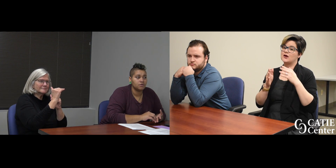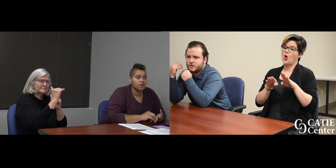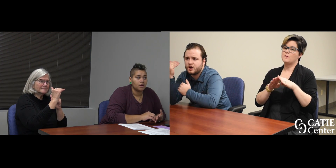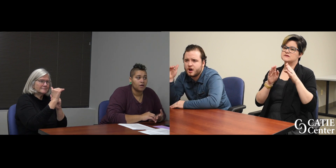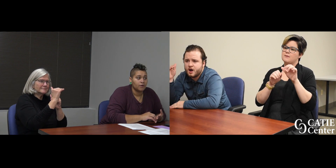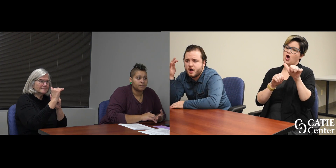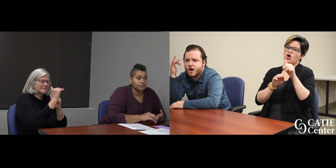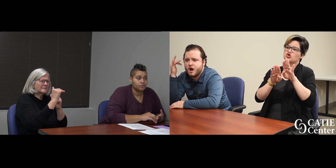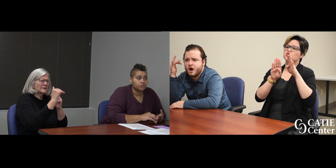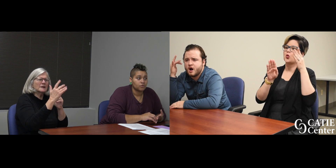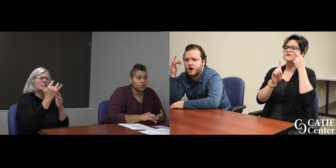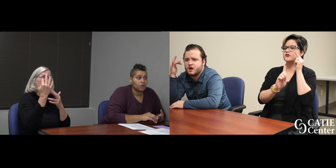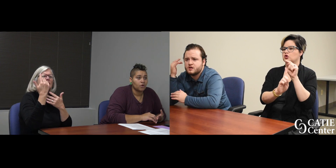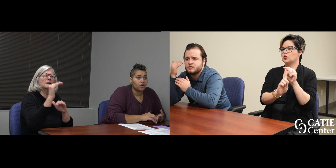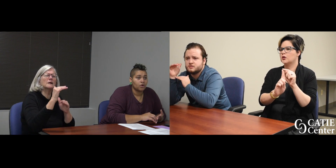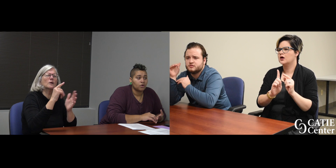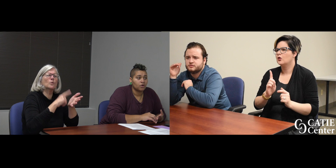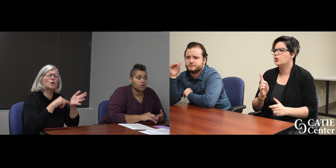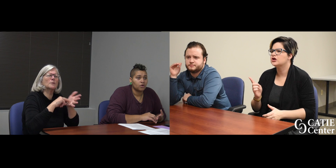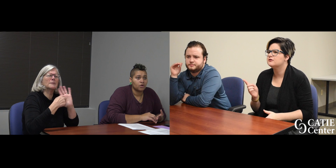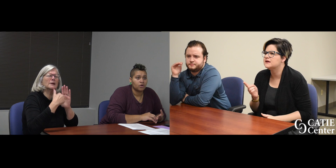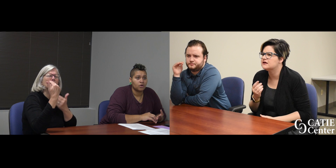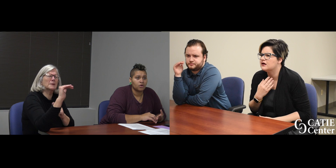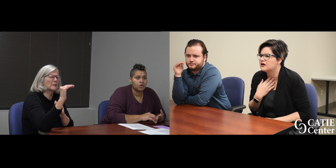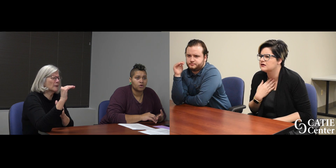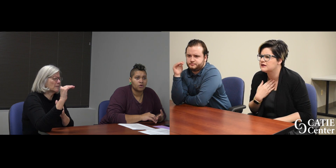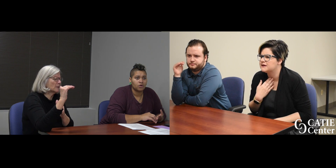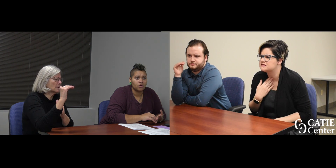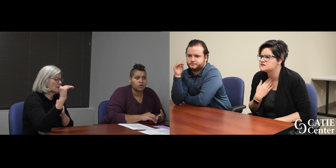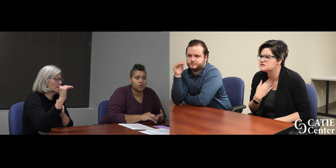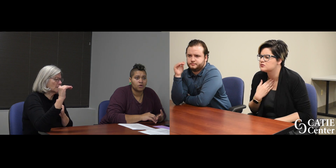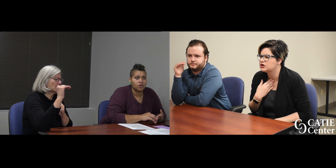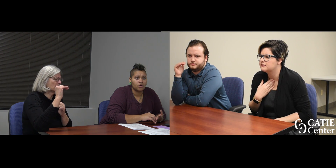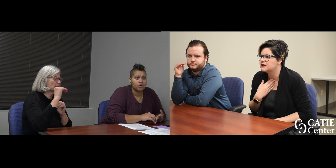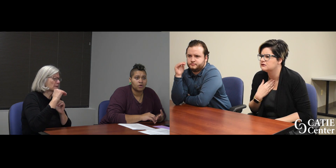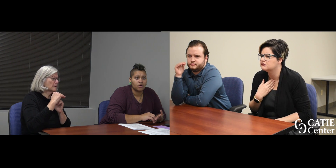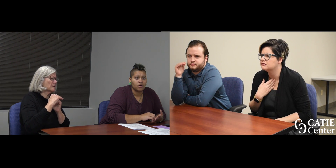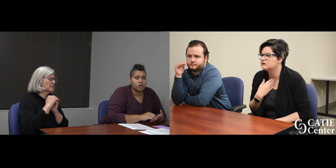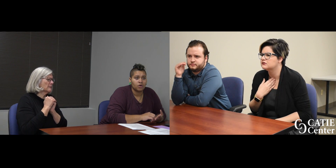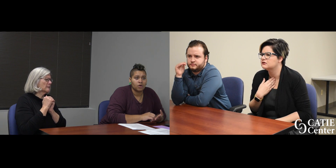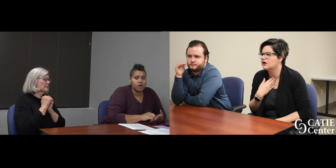I: What do you mean limits? What do you mean?